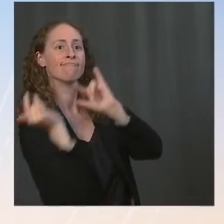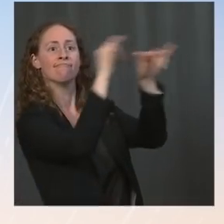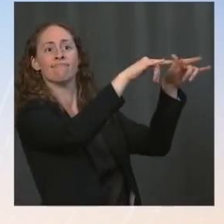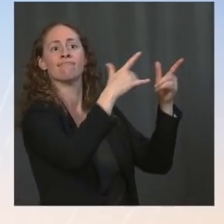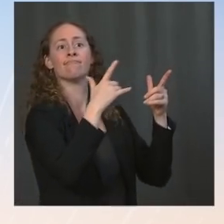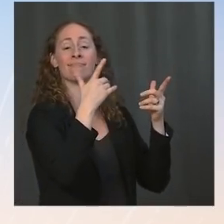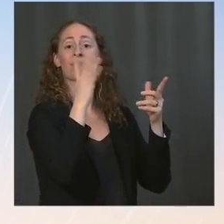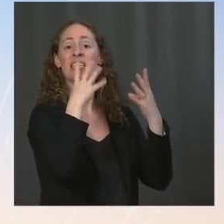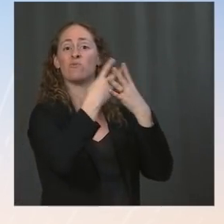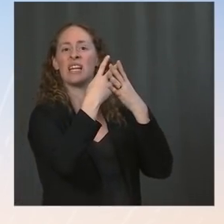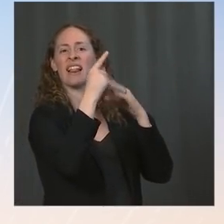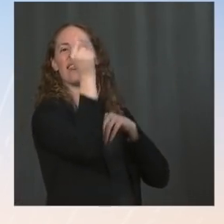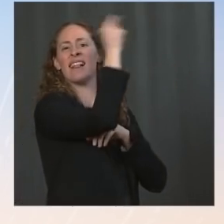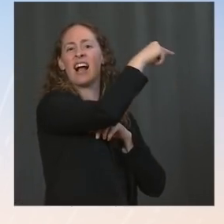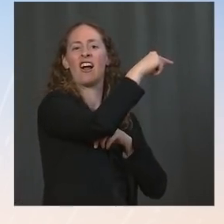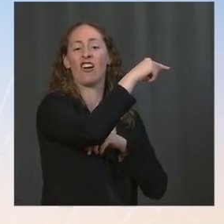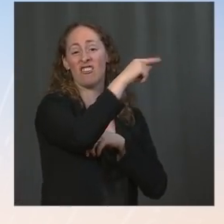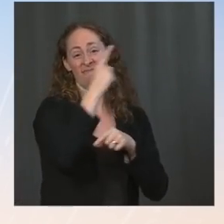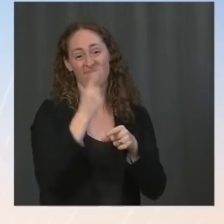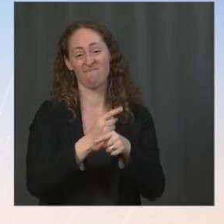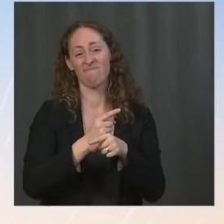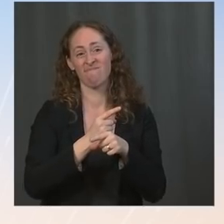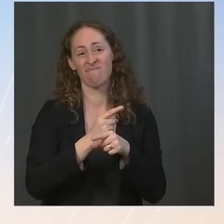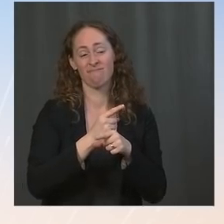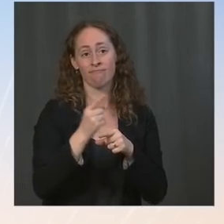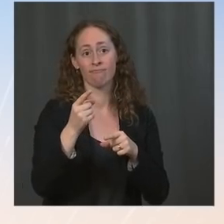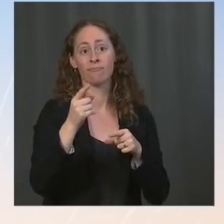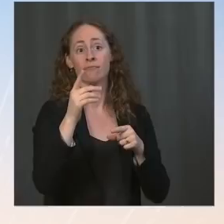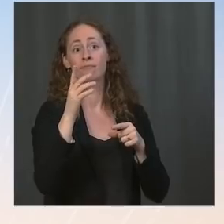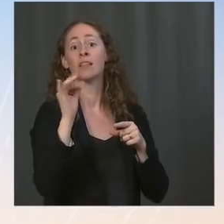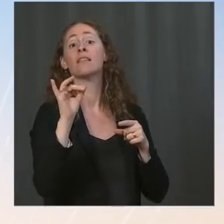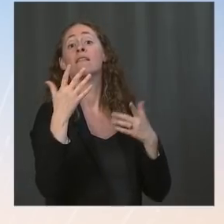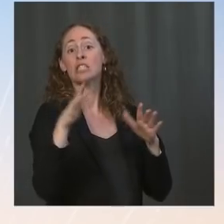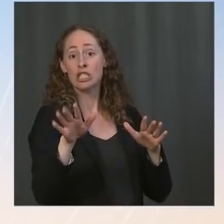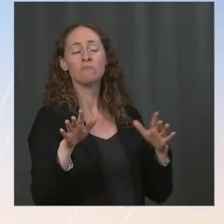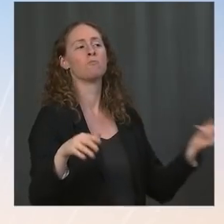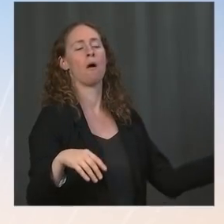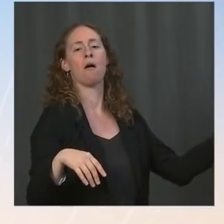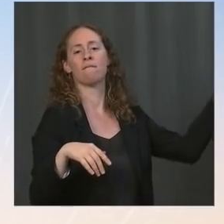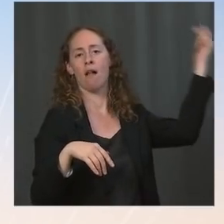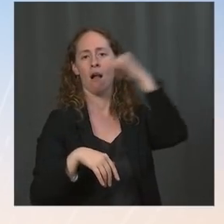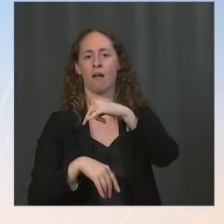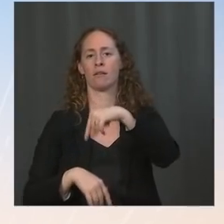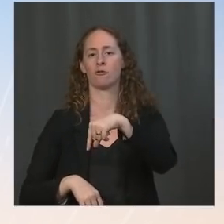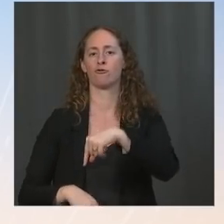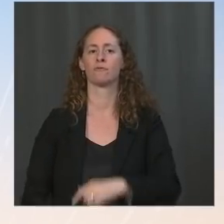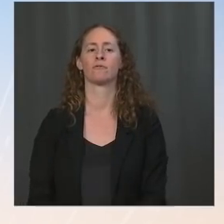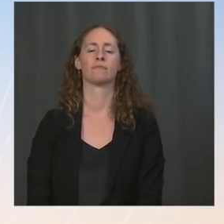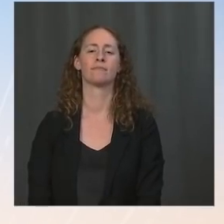before they proceed to the United States. The Press: Okay. And can you respond from -- respond to allegations from groups assisting evacuations